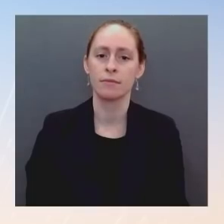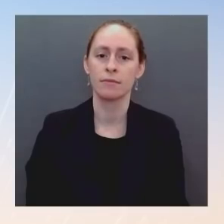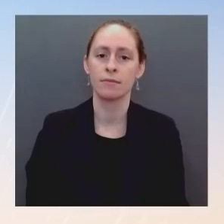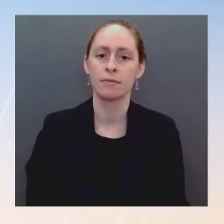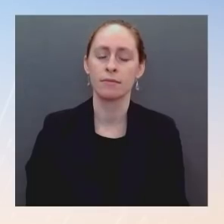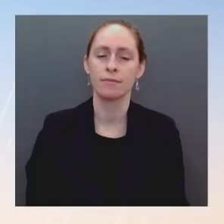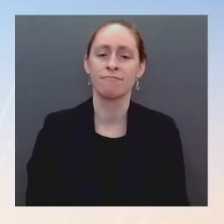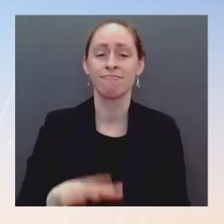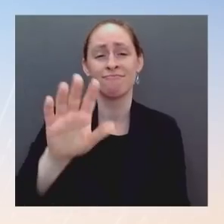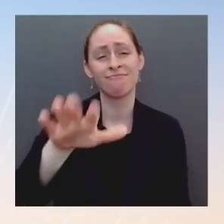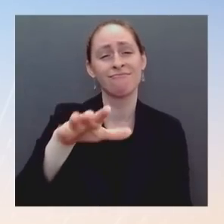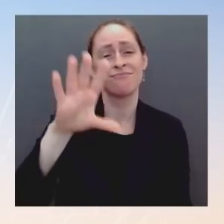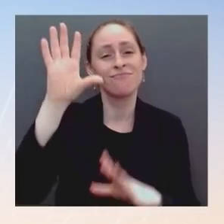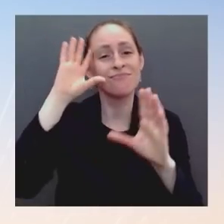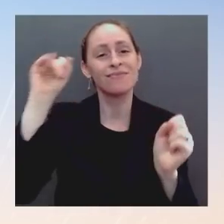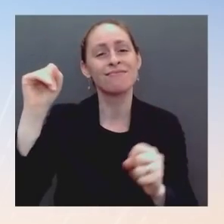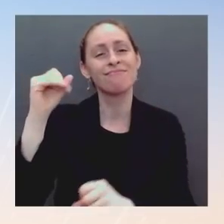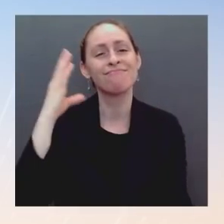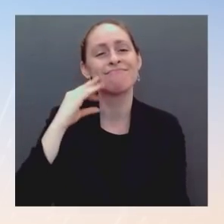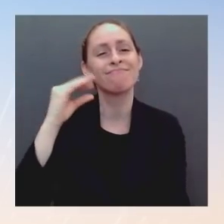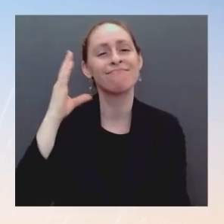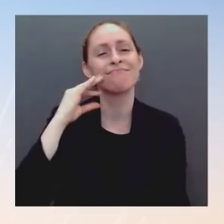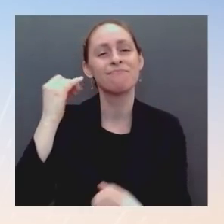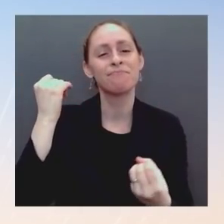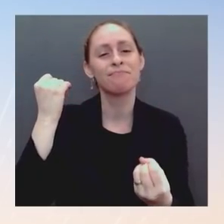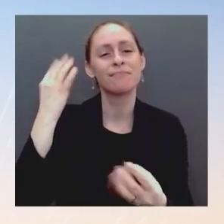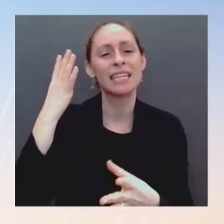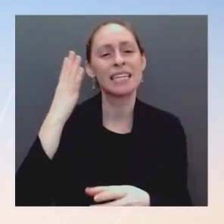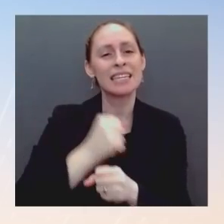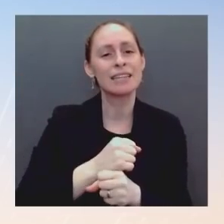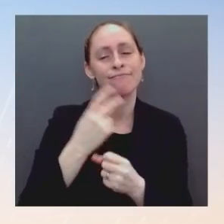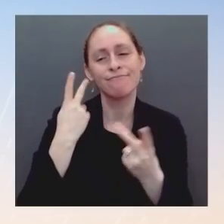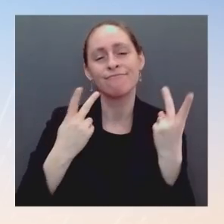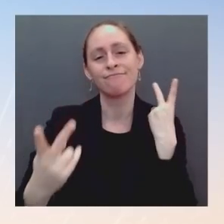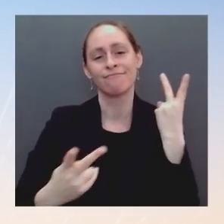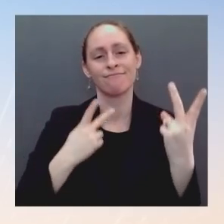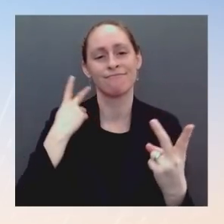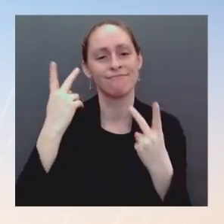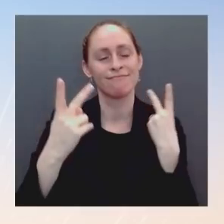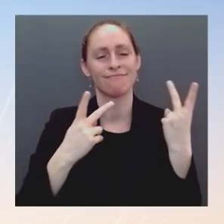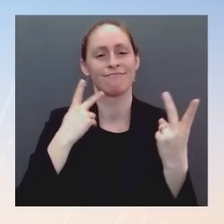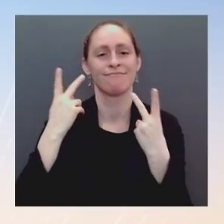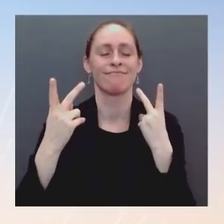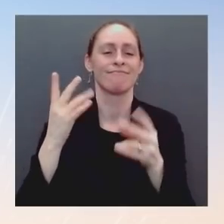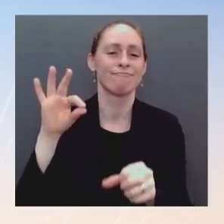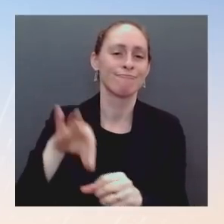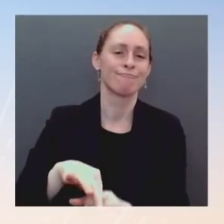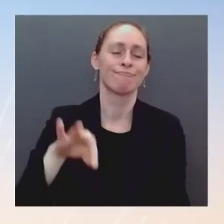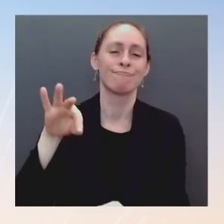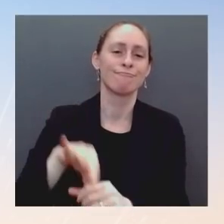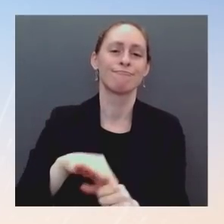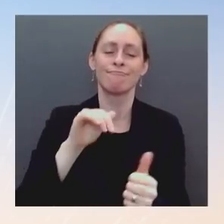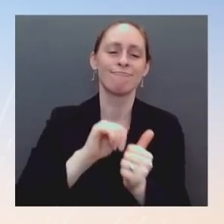processes and hearings. He takes his role very seriously. And his role is to pick the most eminently qualified,